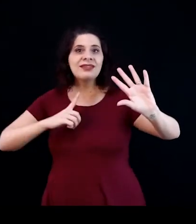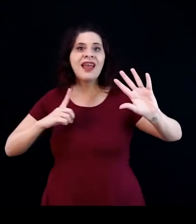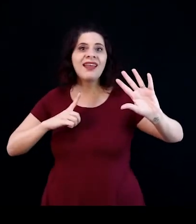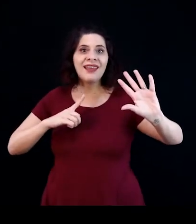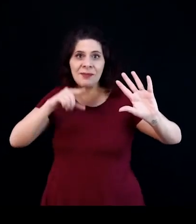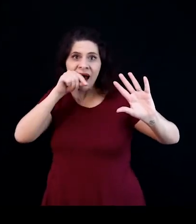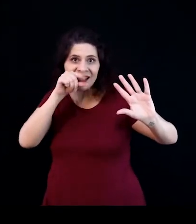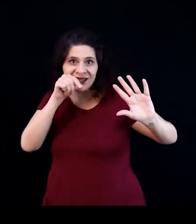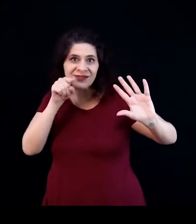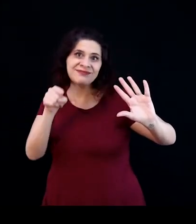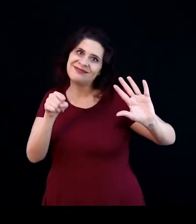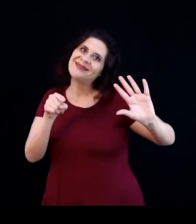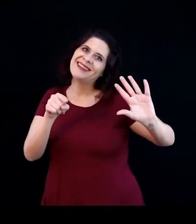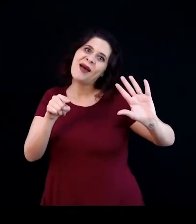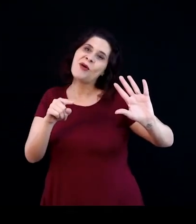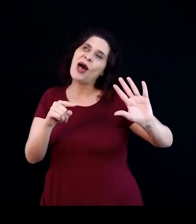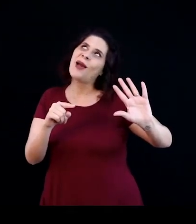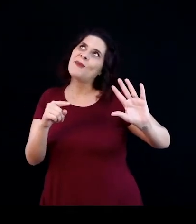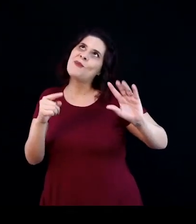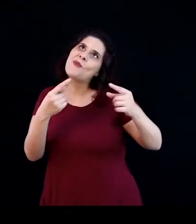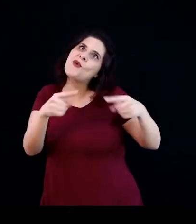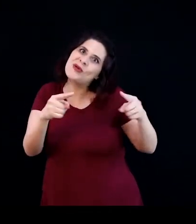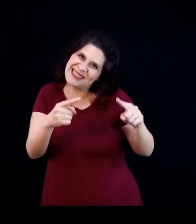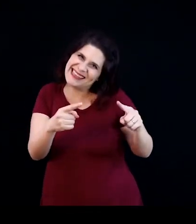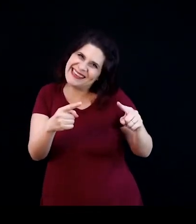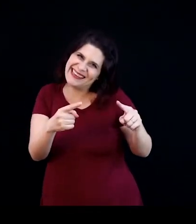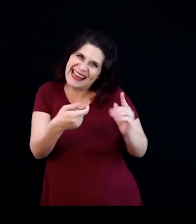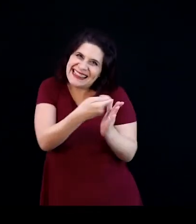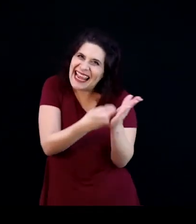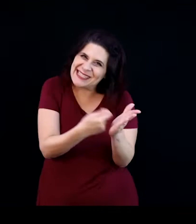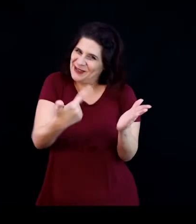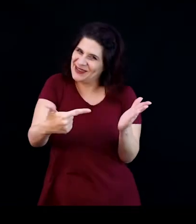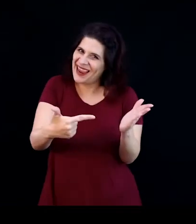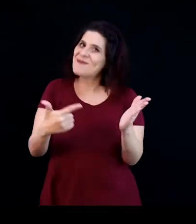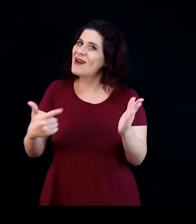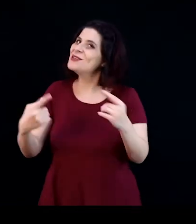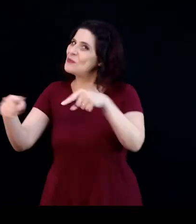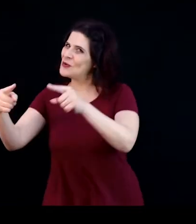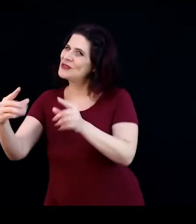we don’t have the lyrics but we have a beautiful double page